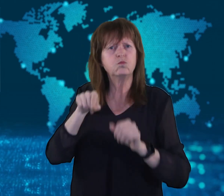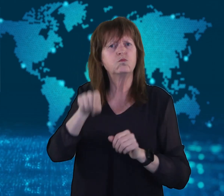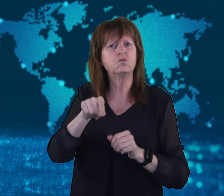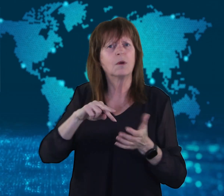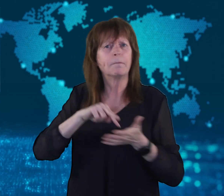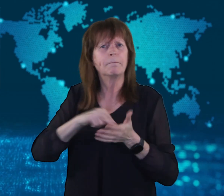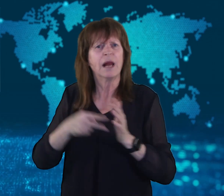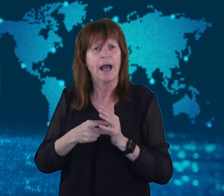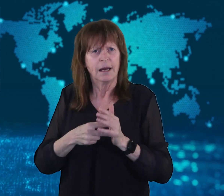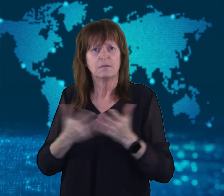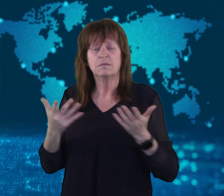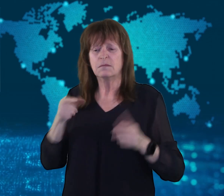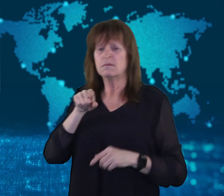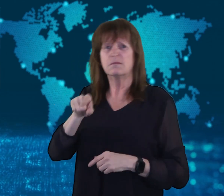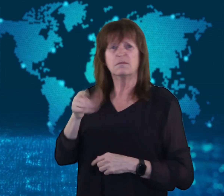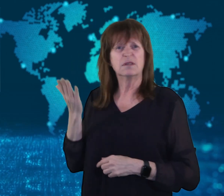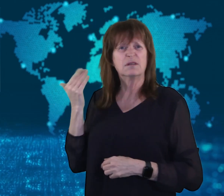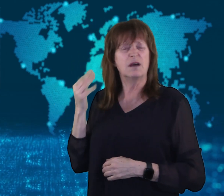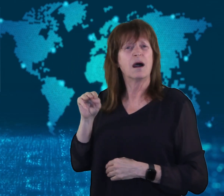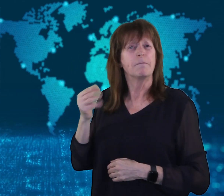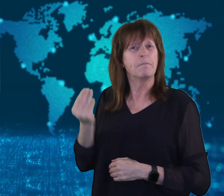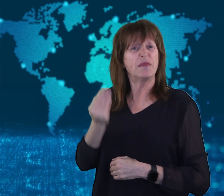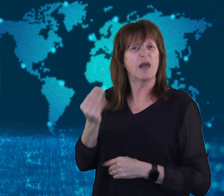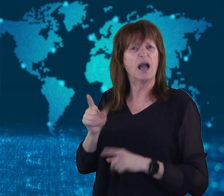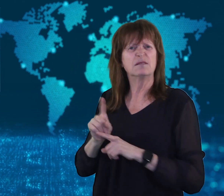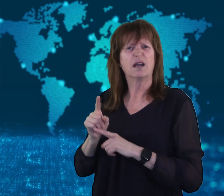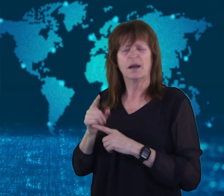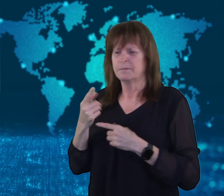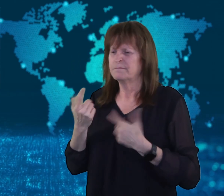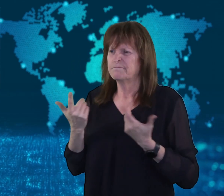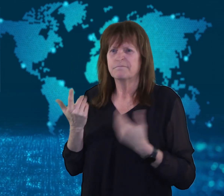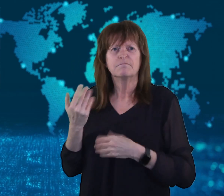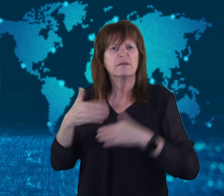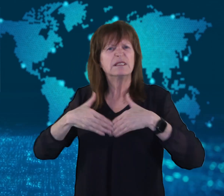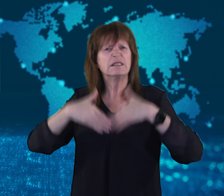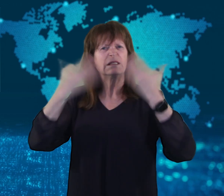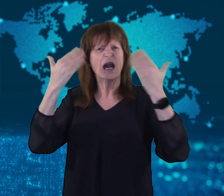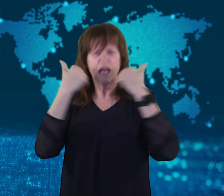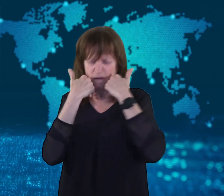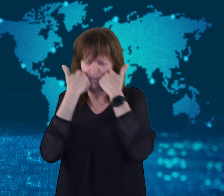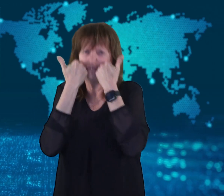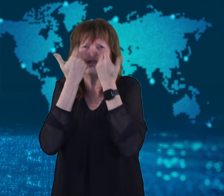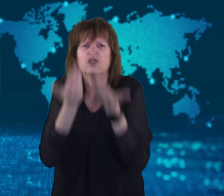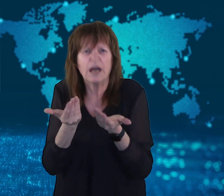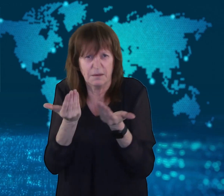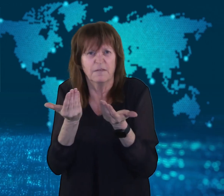The main opposition Democratic Party also spoke against the plan.